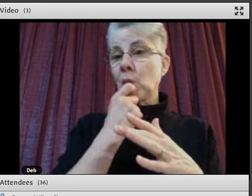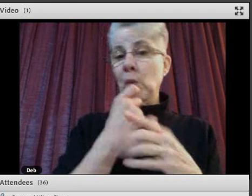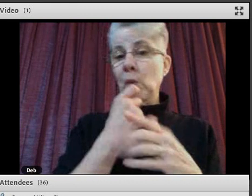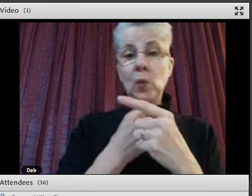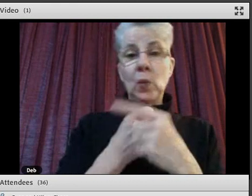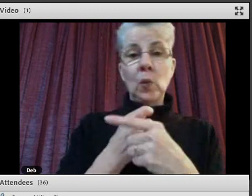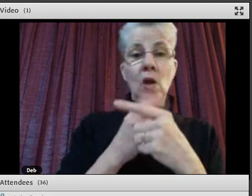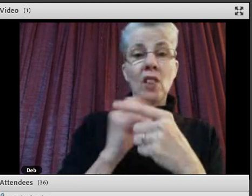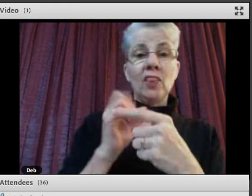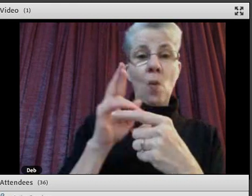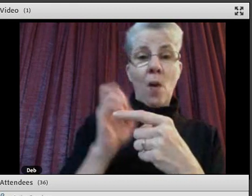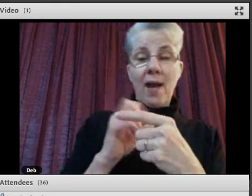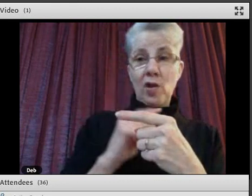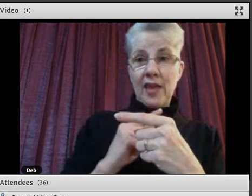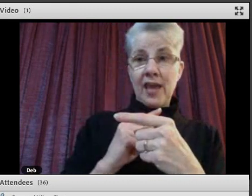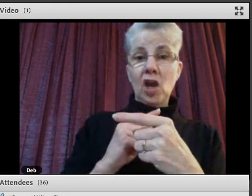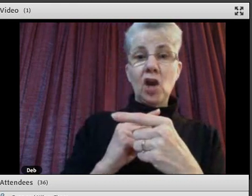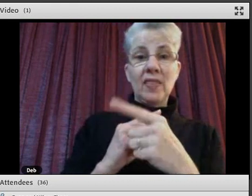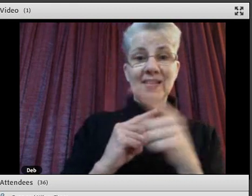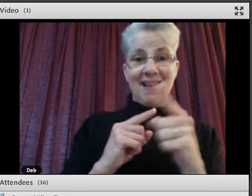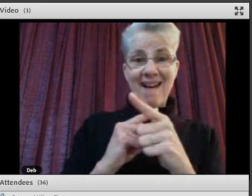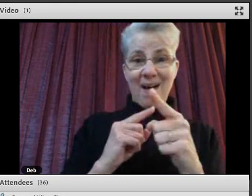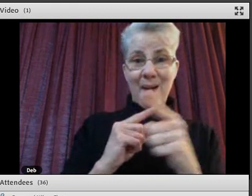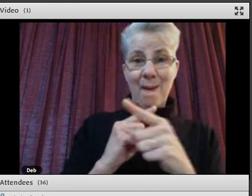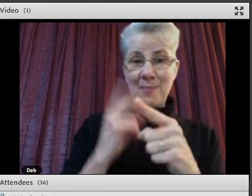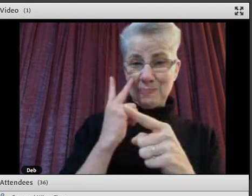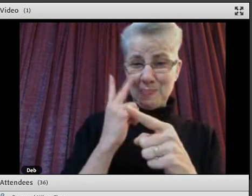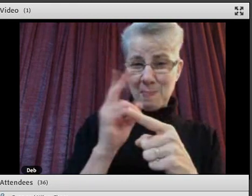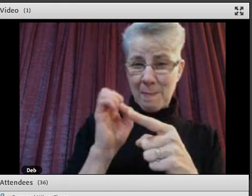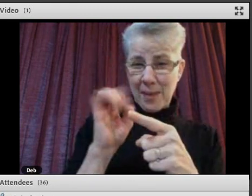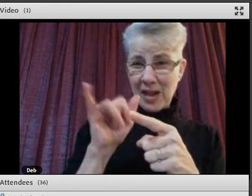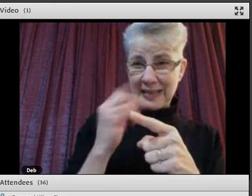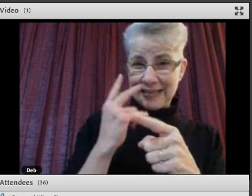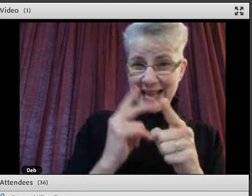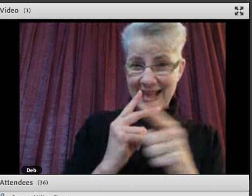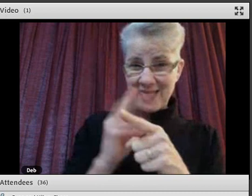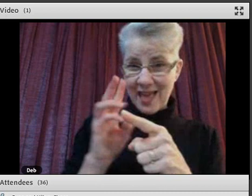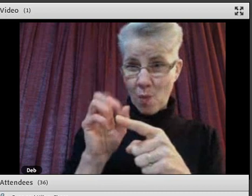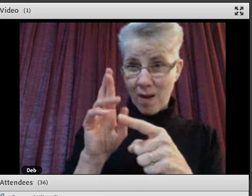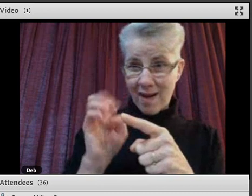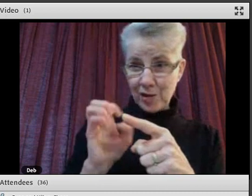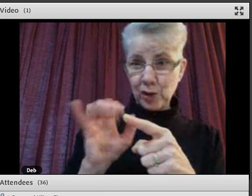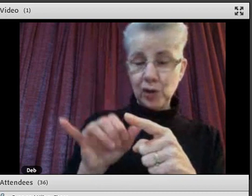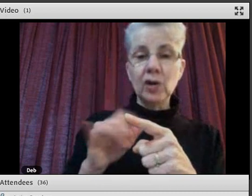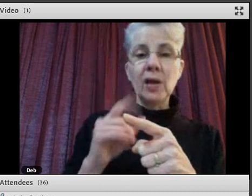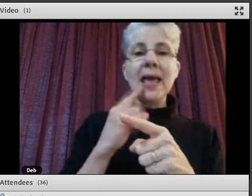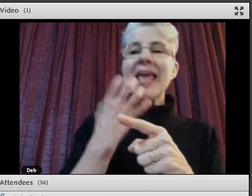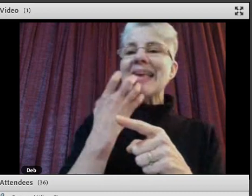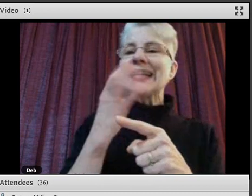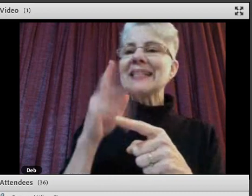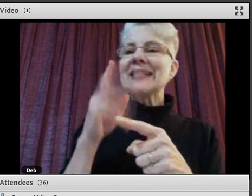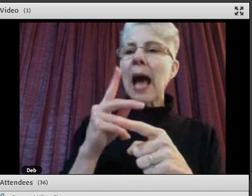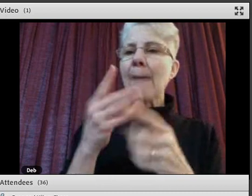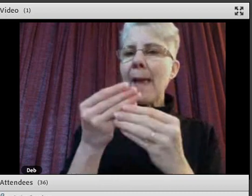This little wire up here, it heats up and it melts through